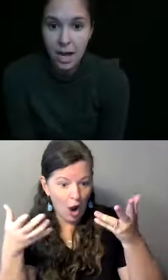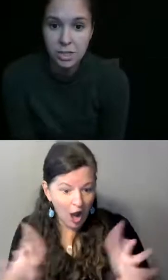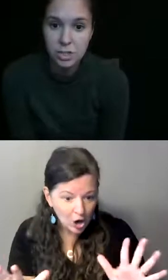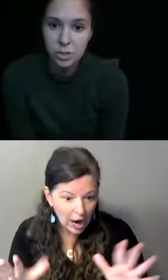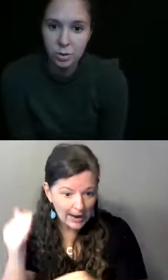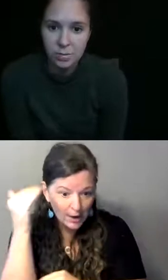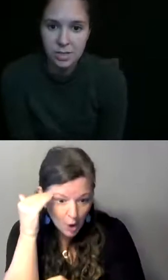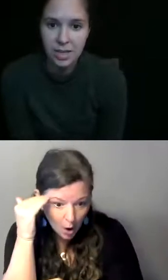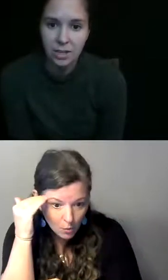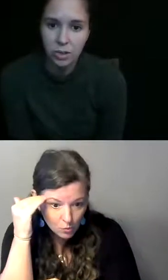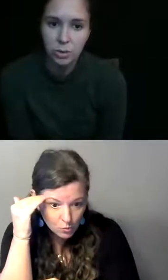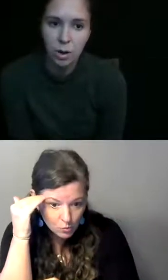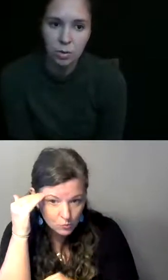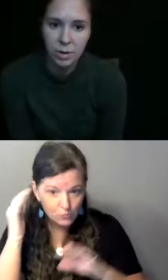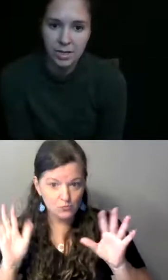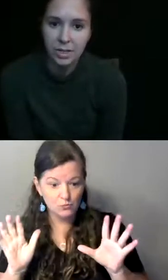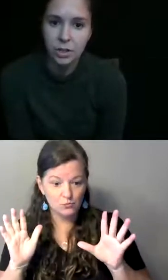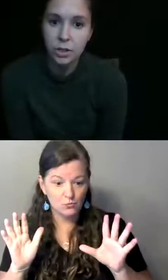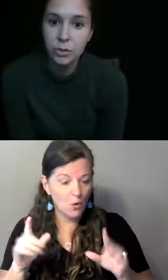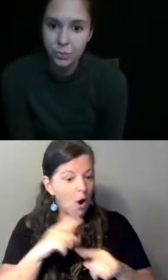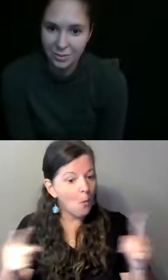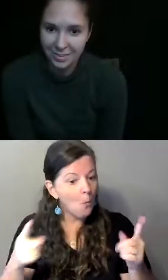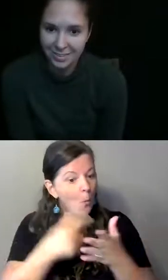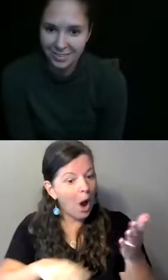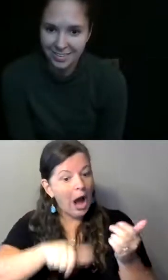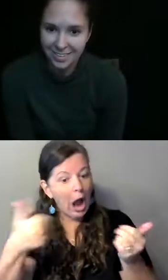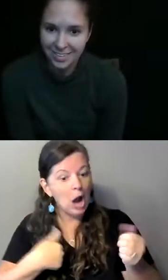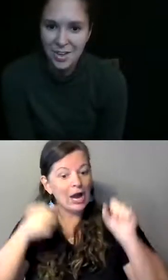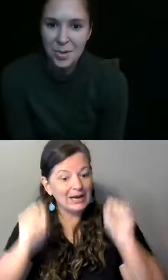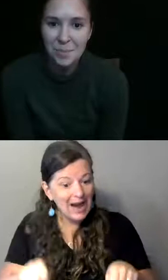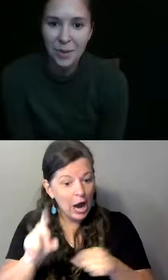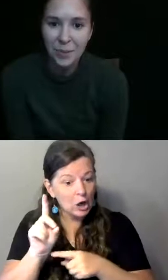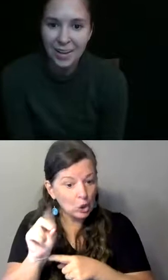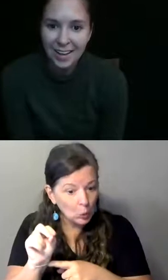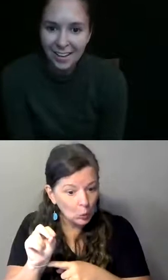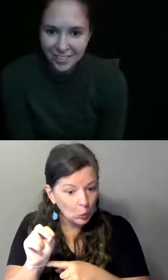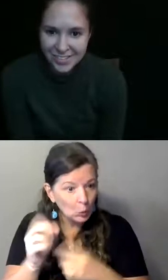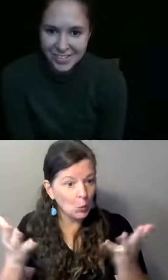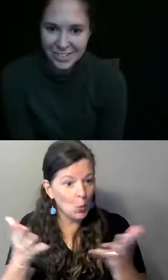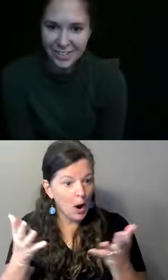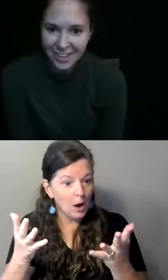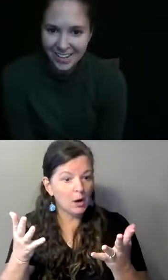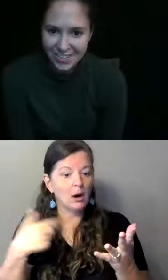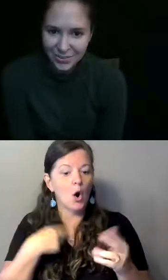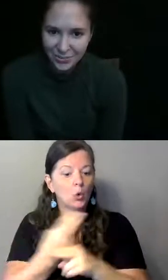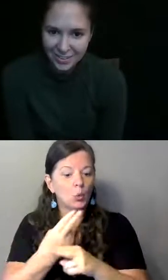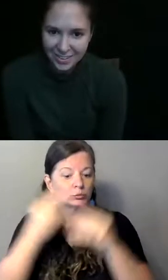I assumed that you already knew, but, what else could I do?